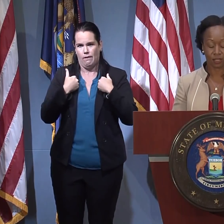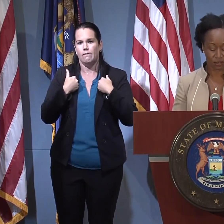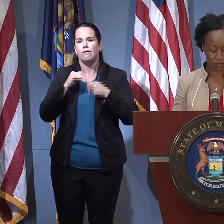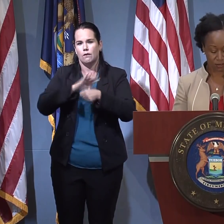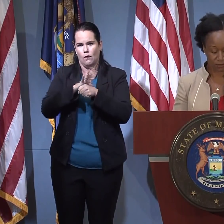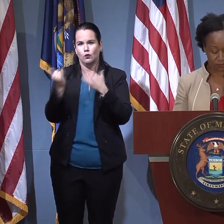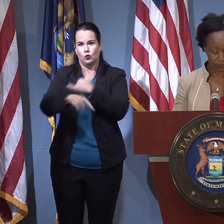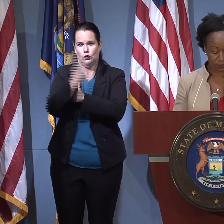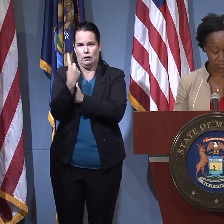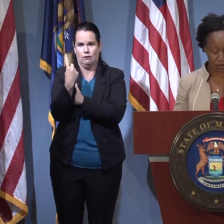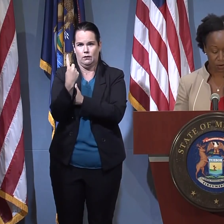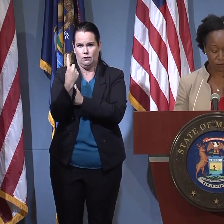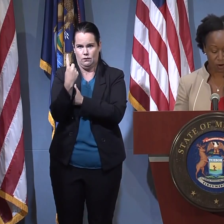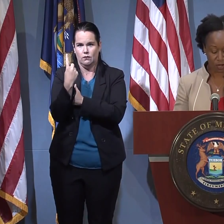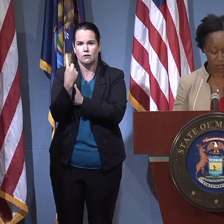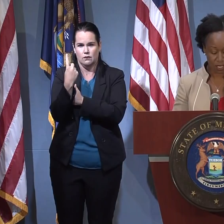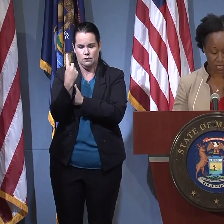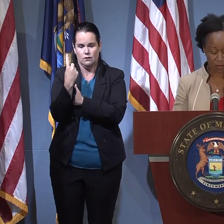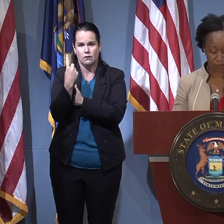WE HAD 8091 ADDITIONAL CASES THAT WERE REPORTED TODAY.